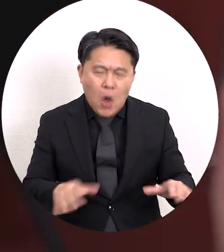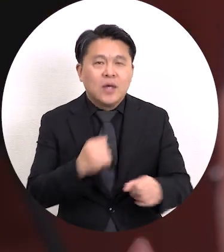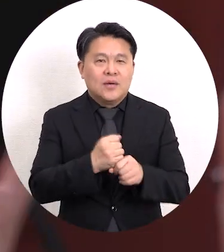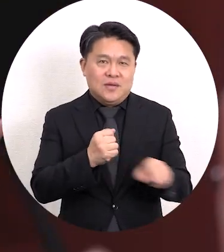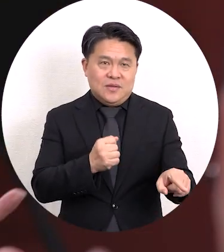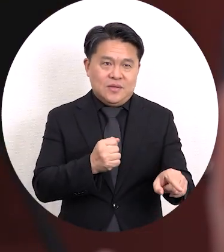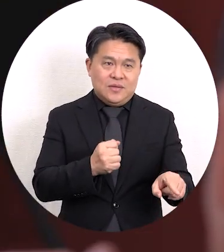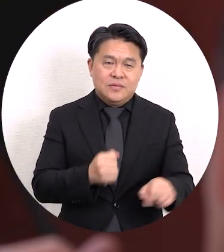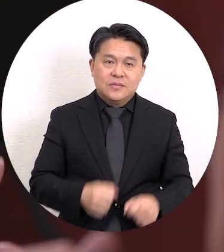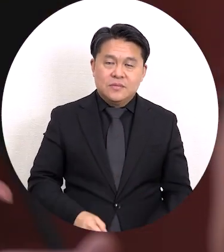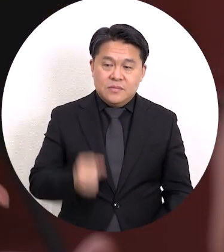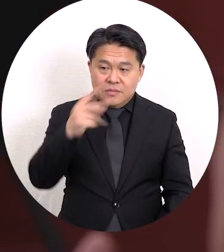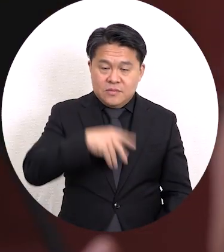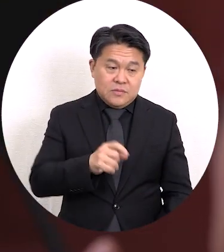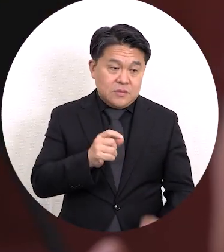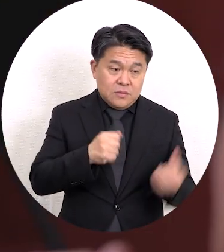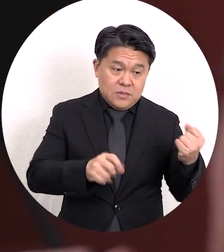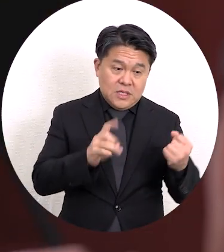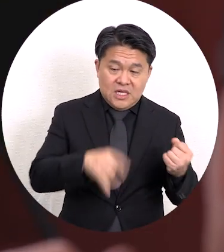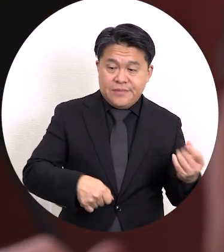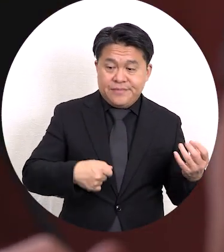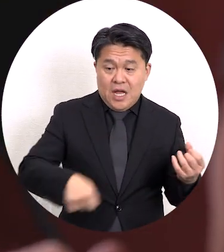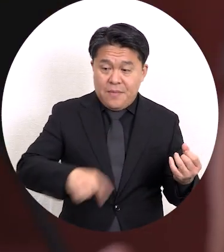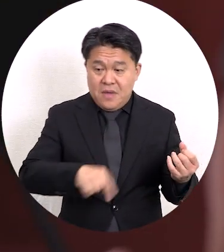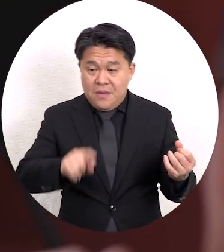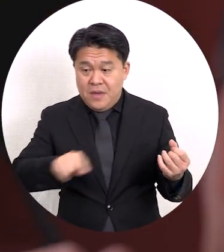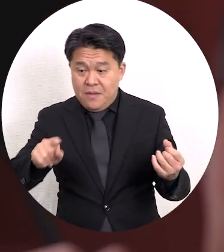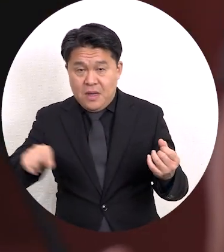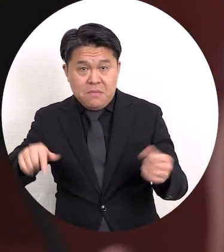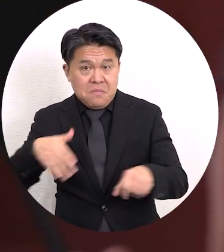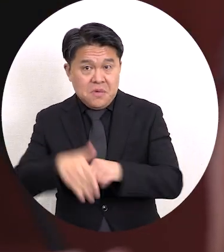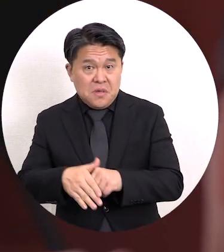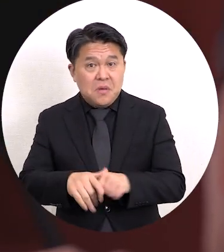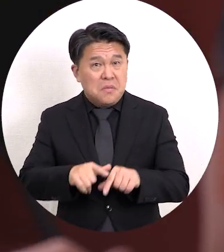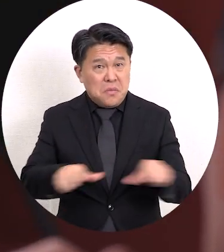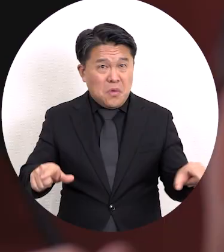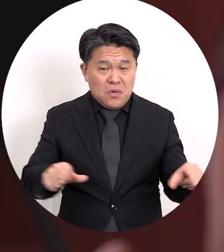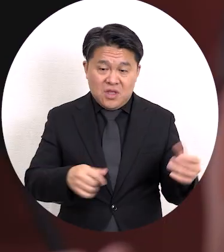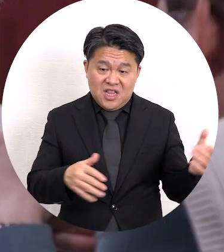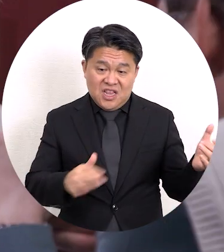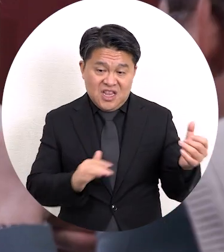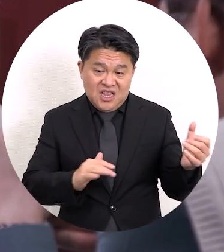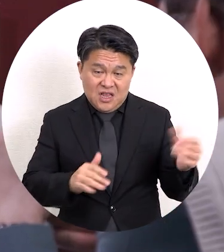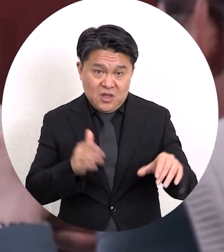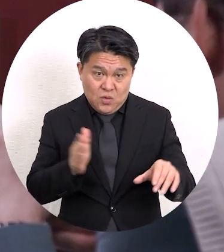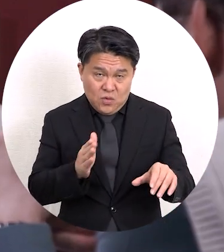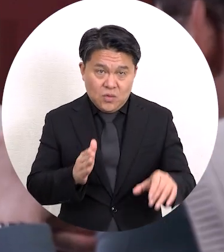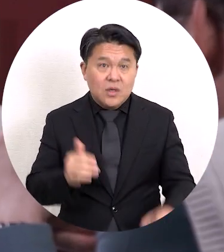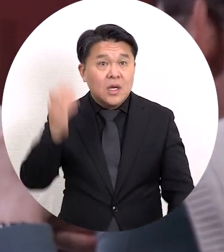which tend to produce fixed or smooth sound (with techniques like vibrato), traditional Korean instruments